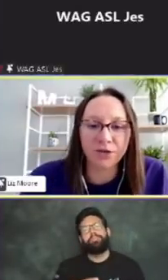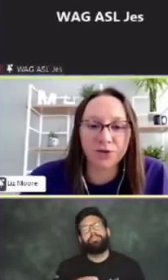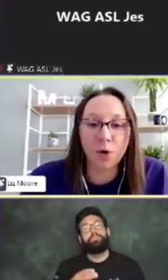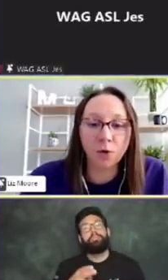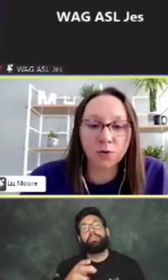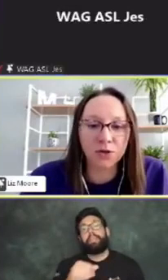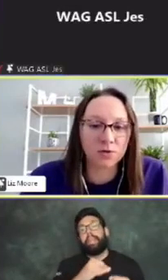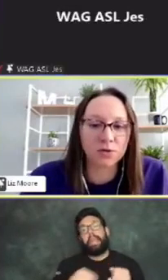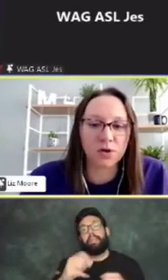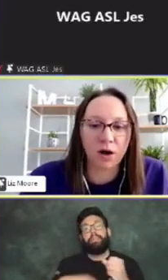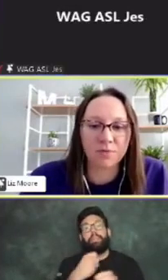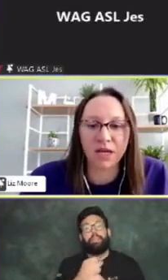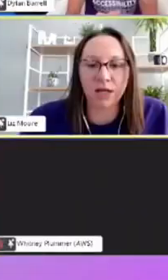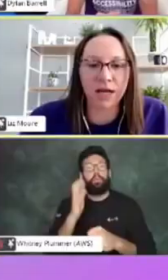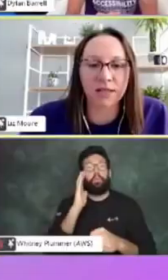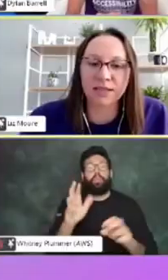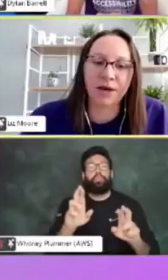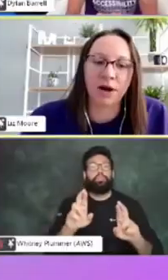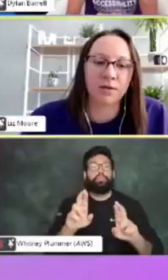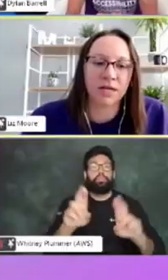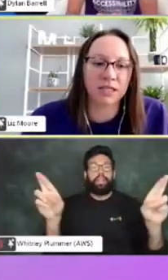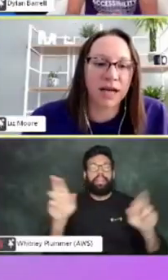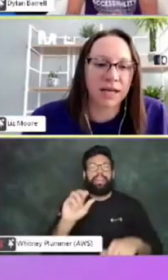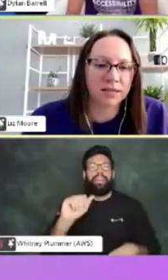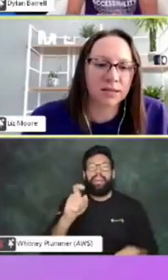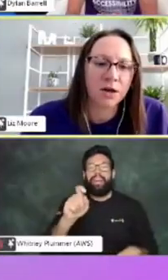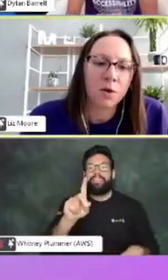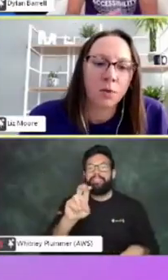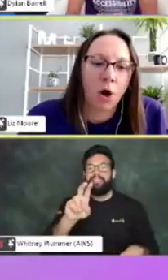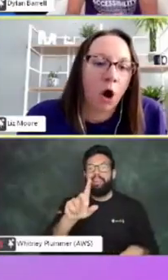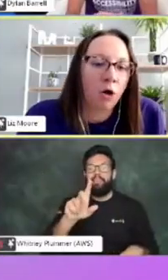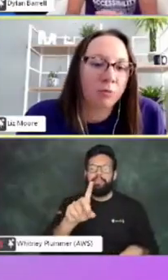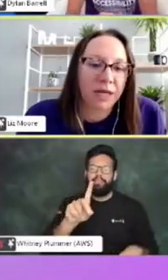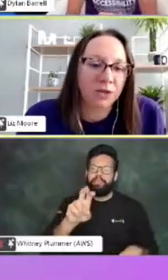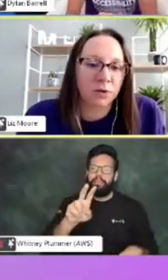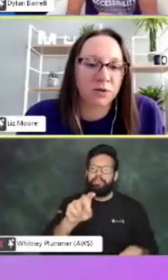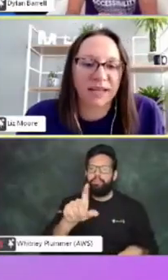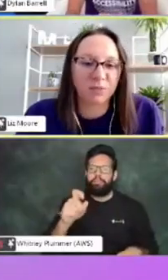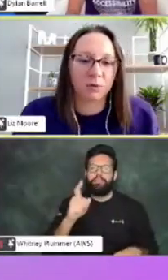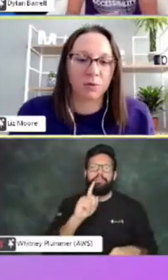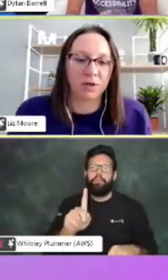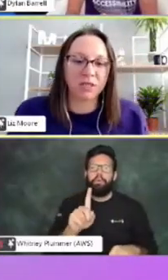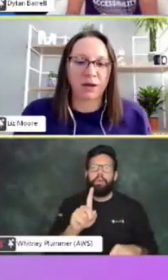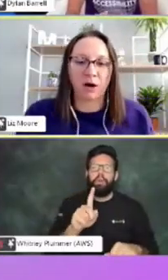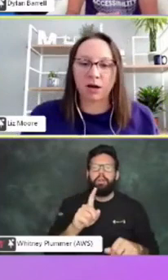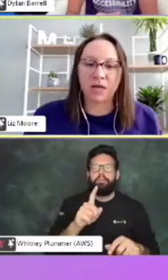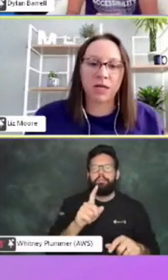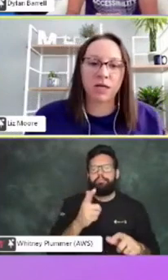to only use automated and semi-automated tests. Will all manual tests be replaced by automated